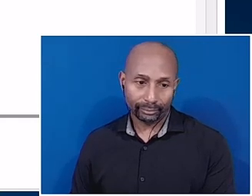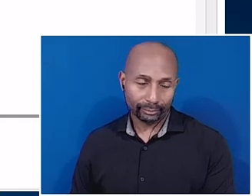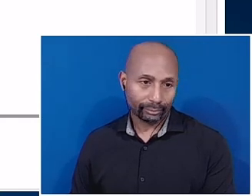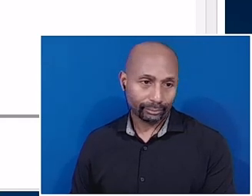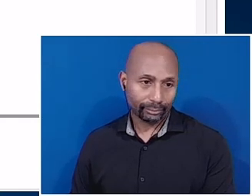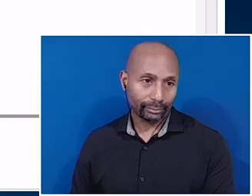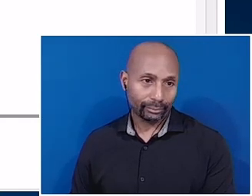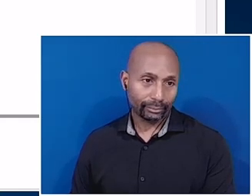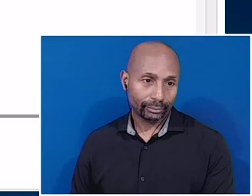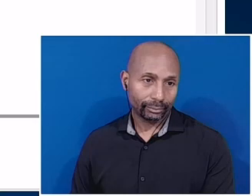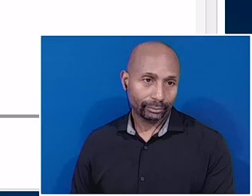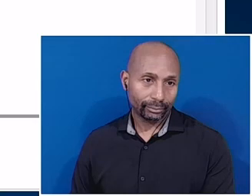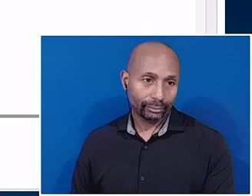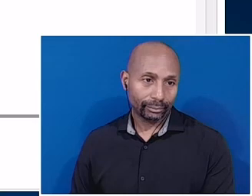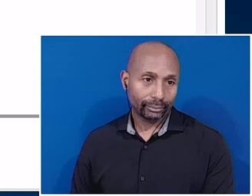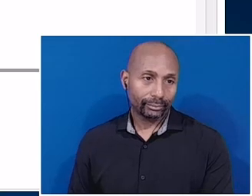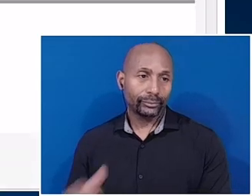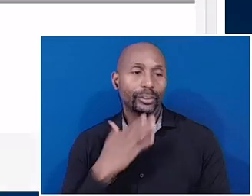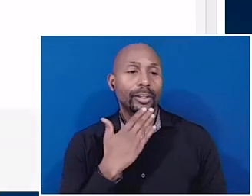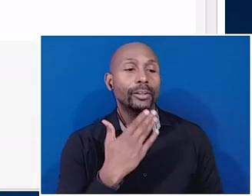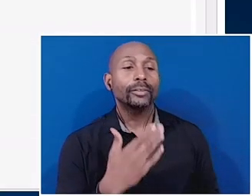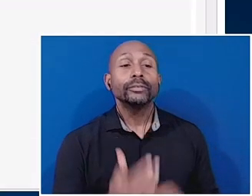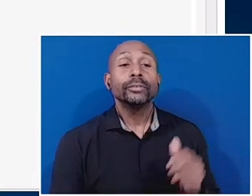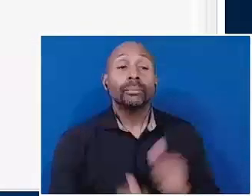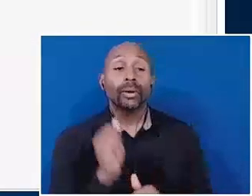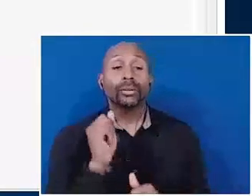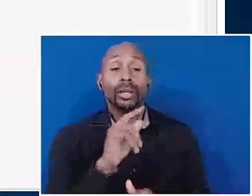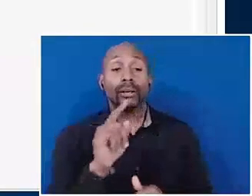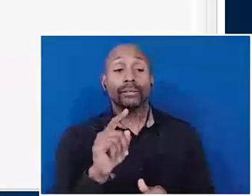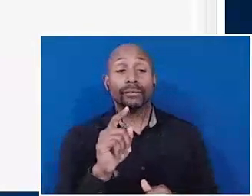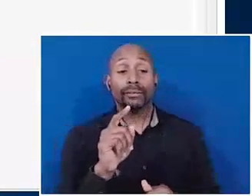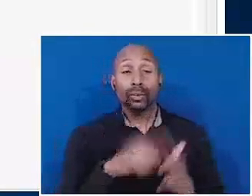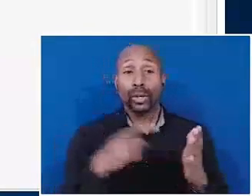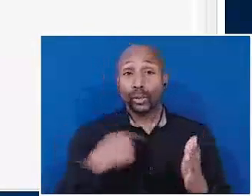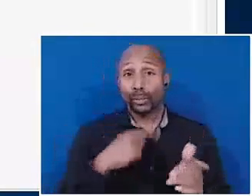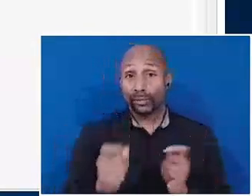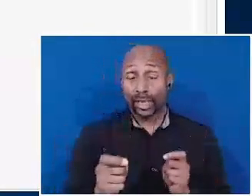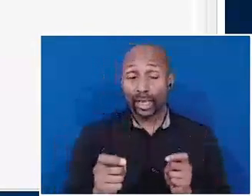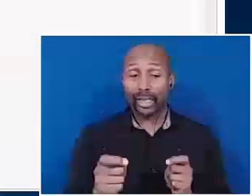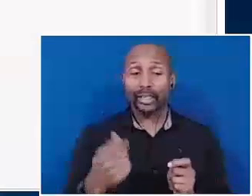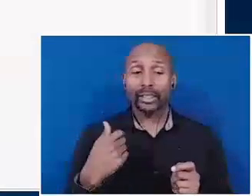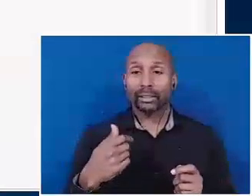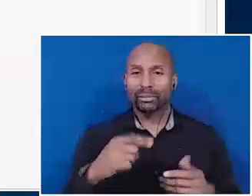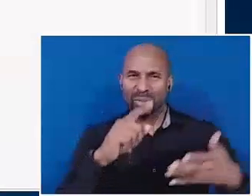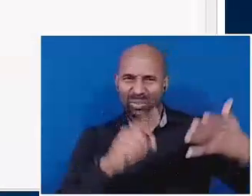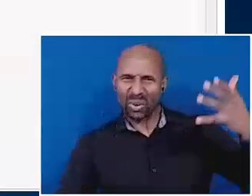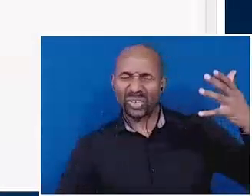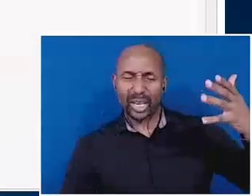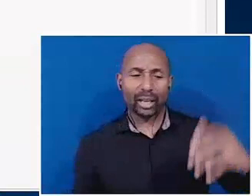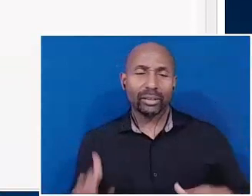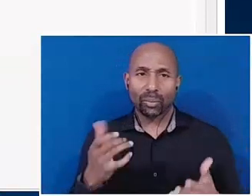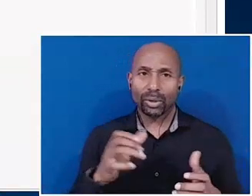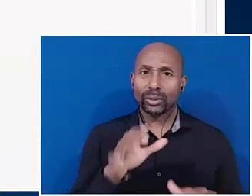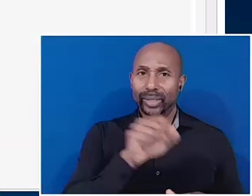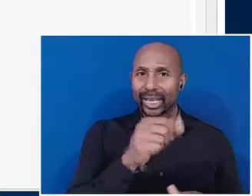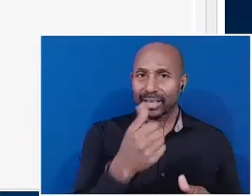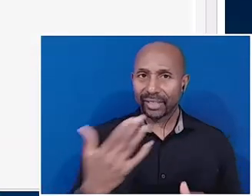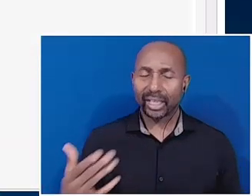start with- if we can scroll down to make sure I don't miss anything, we can scroll down to page 28.